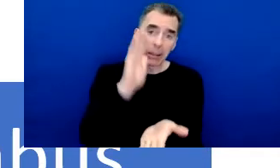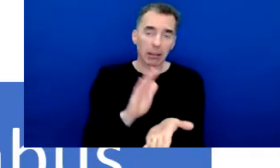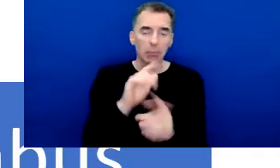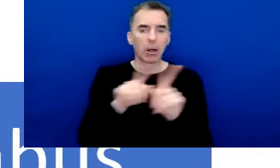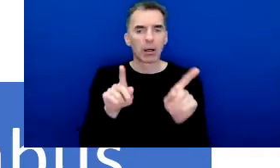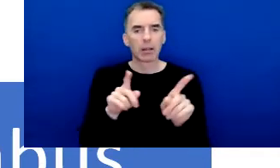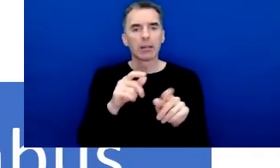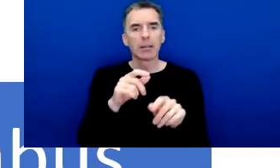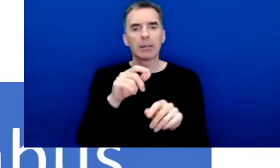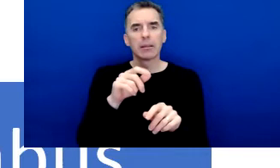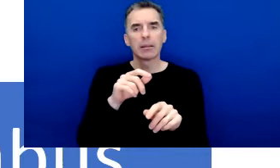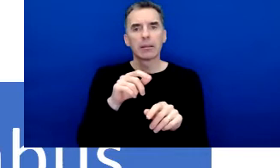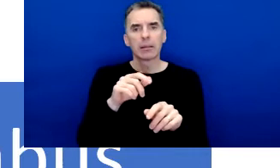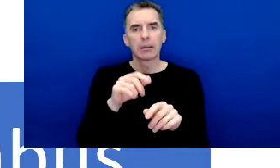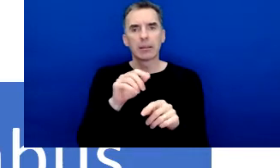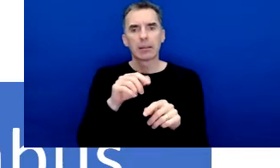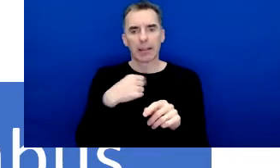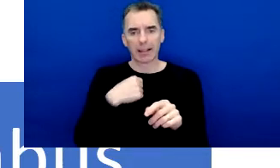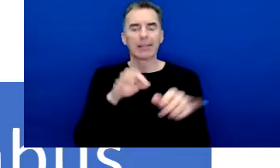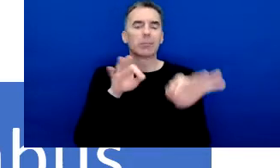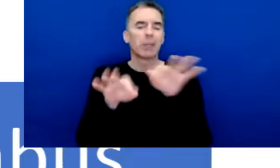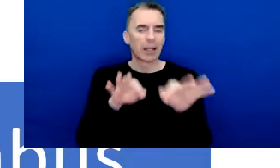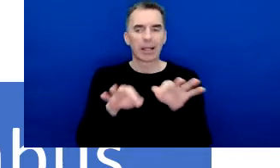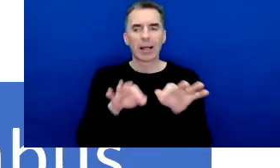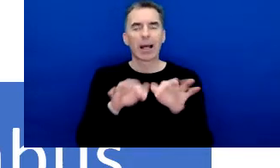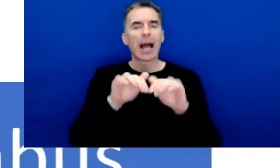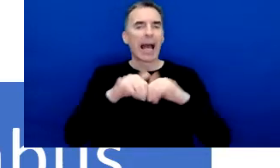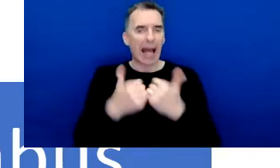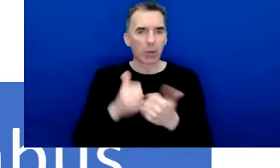It's got screenshots and it walks you through pain in the butt when you first set it up.